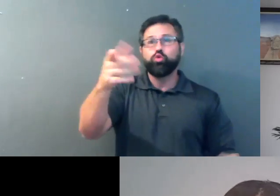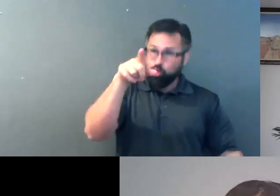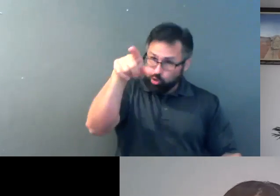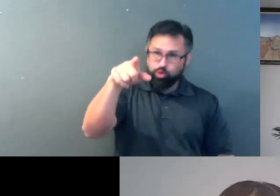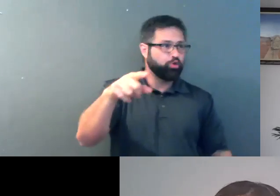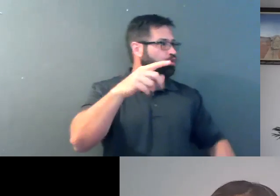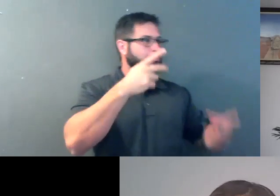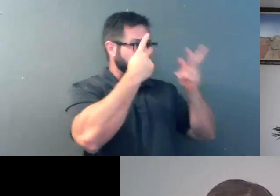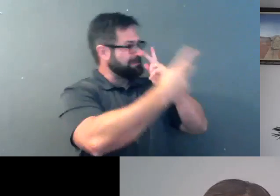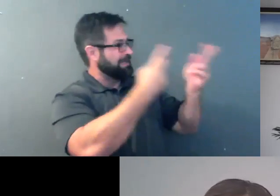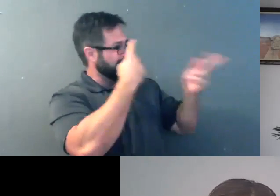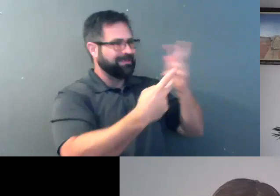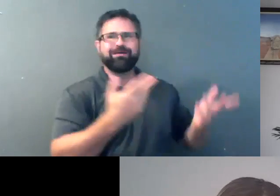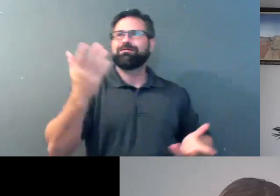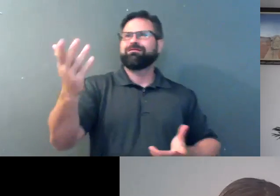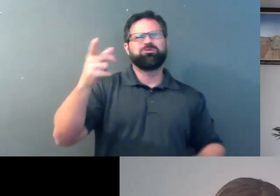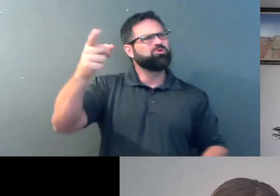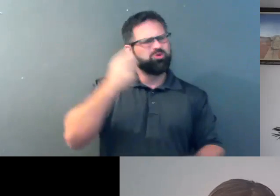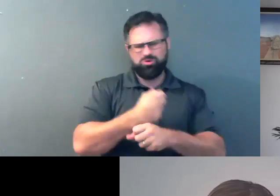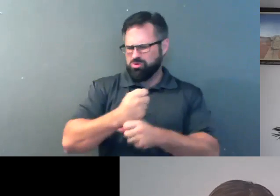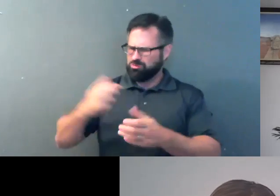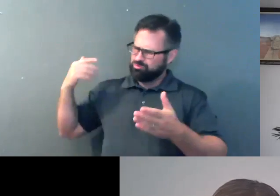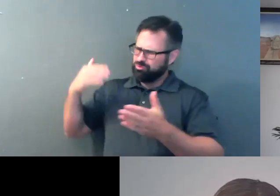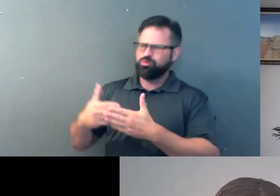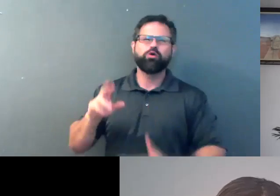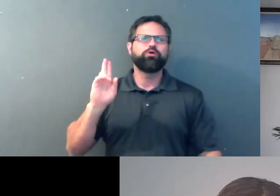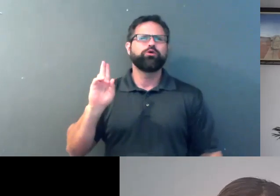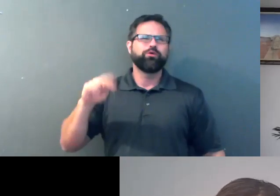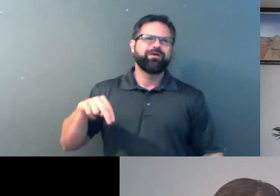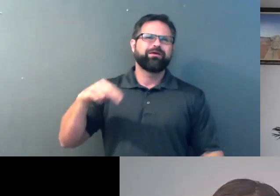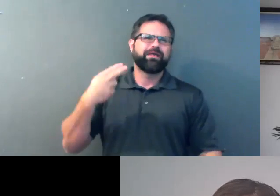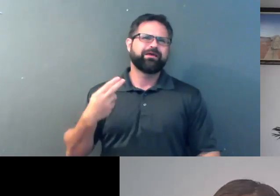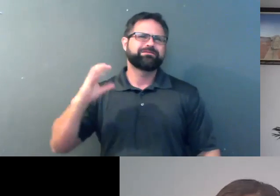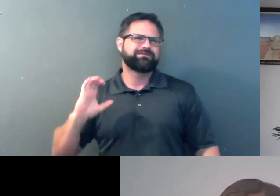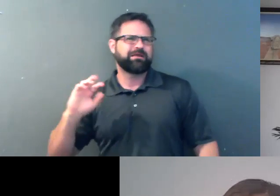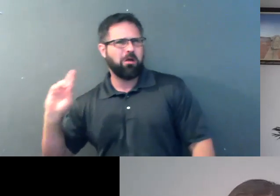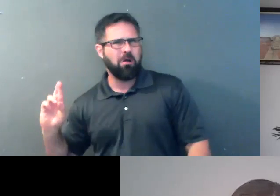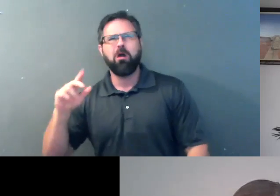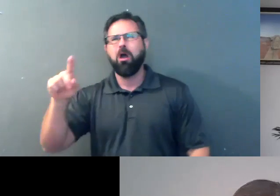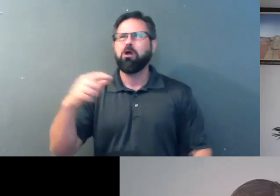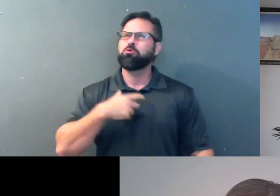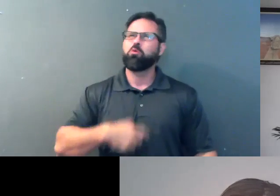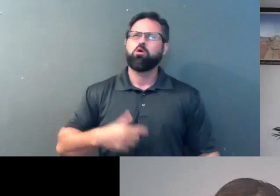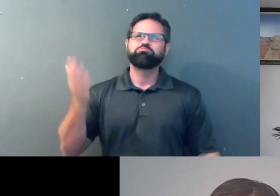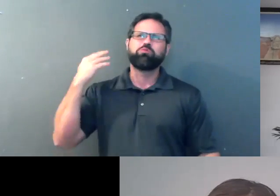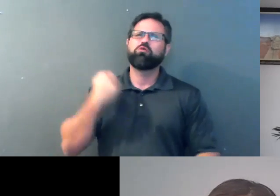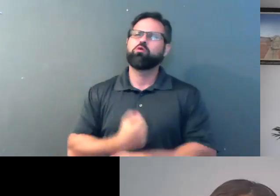a lot for example with unhcr in your previous role so if you're about to say like what are the things